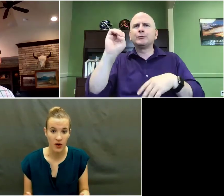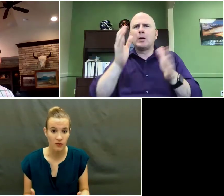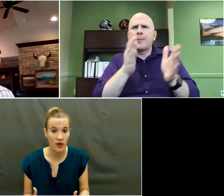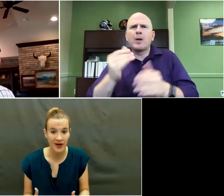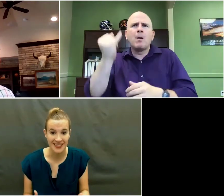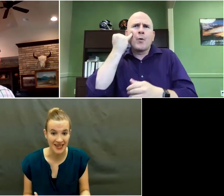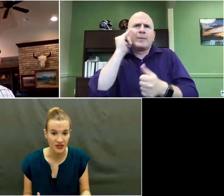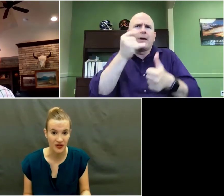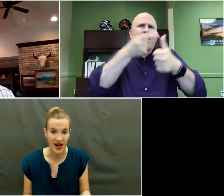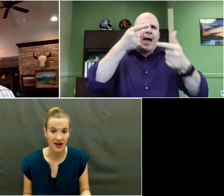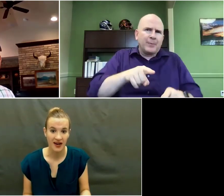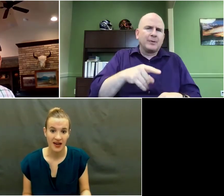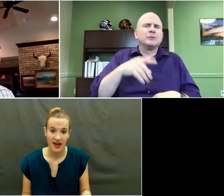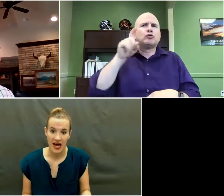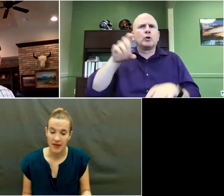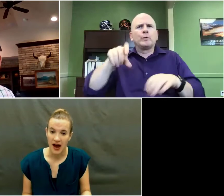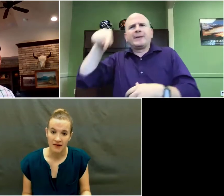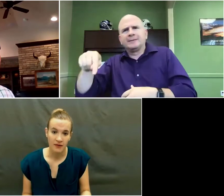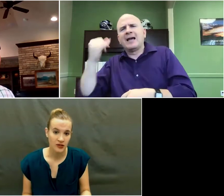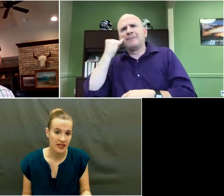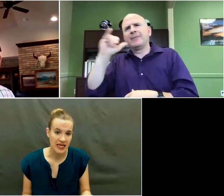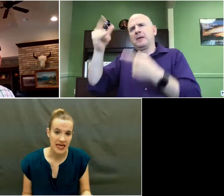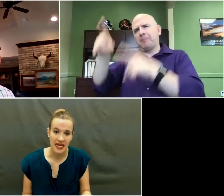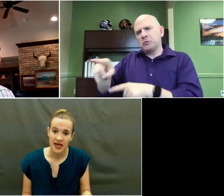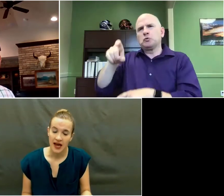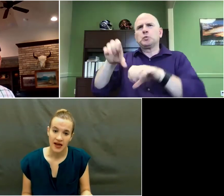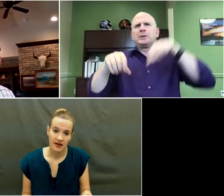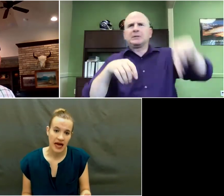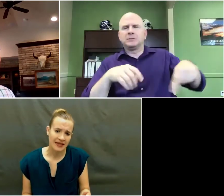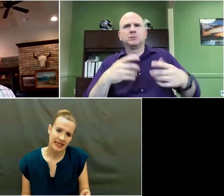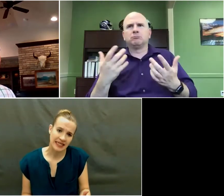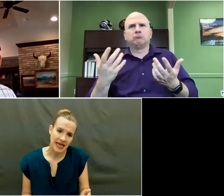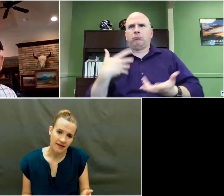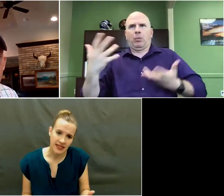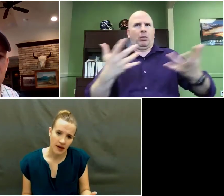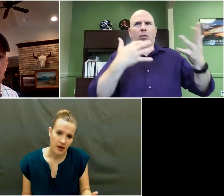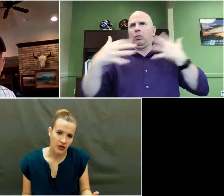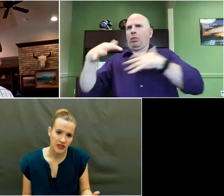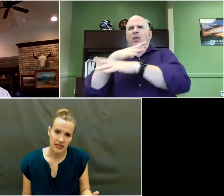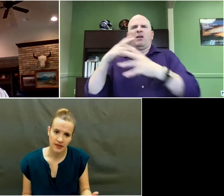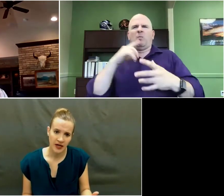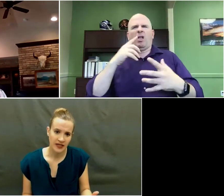if we were in danger there. Unfortunately, Gallaudet did have some emergency preparedness,